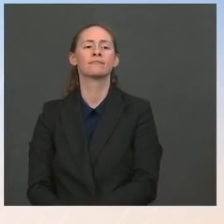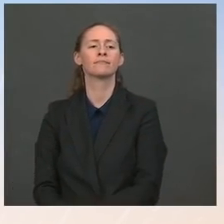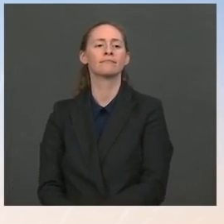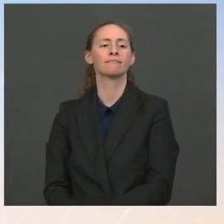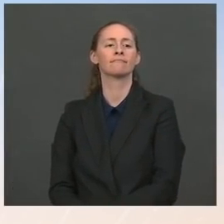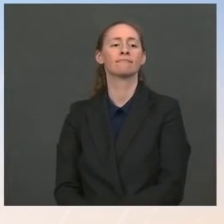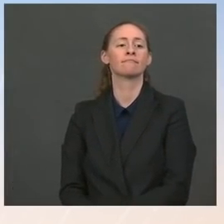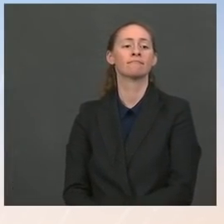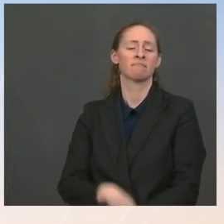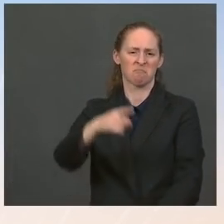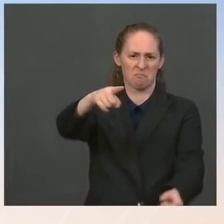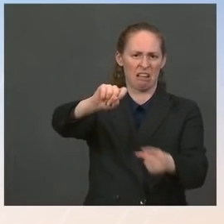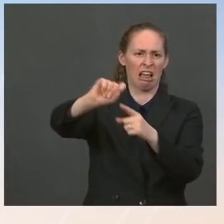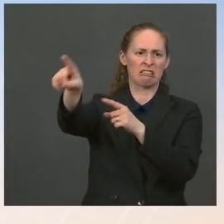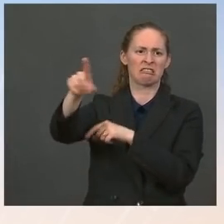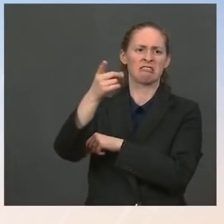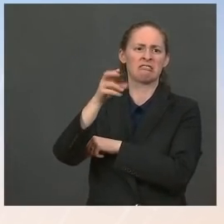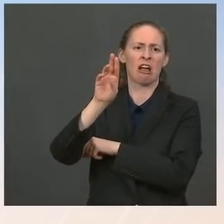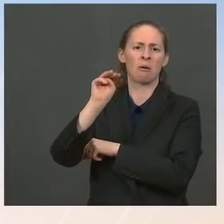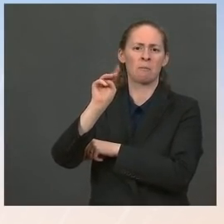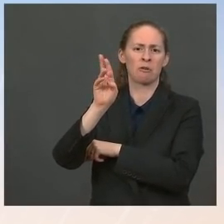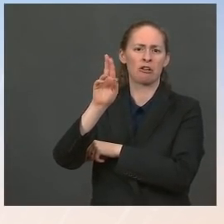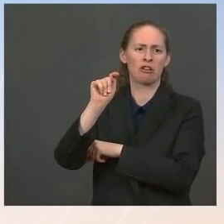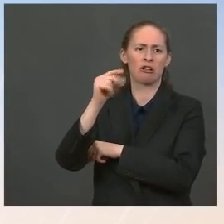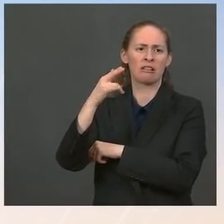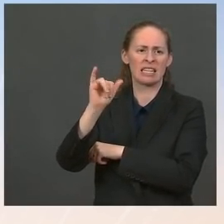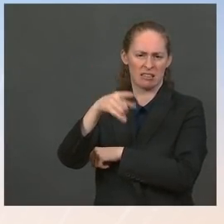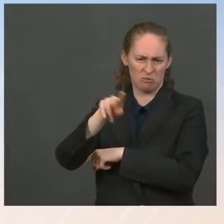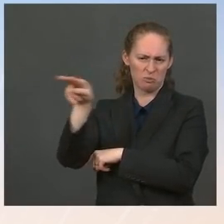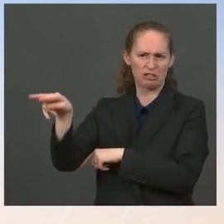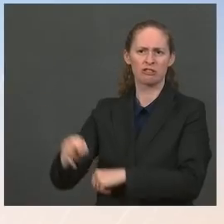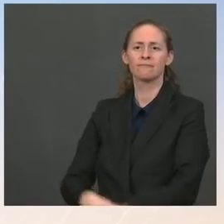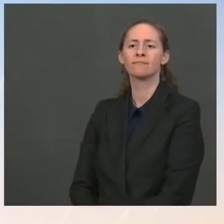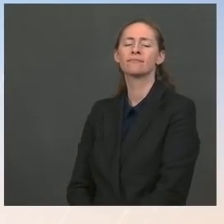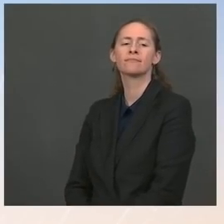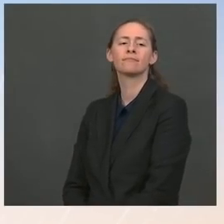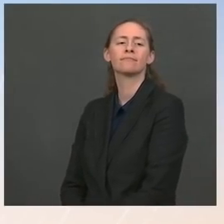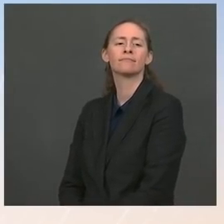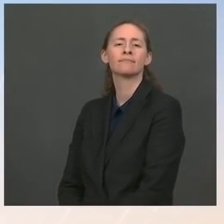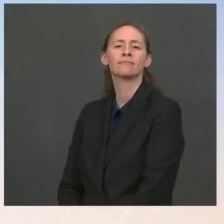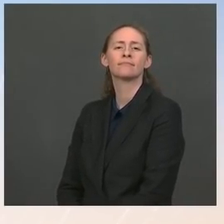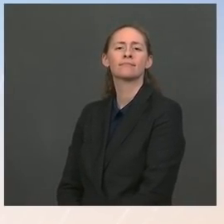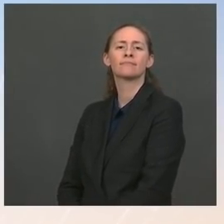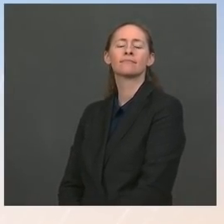and what he has said in the past on this as well. The Press: Can I follow up on a question? Can I follow up on a question -- the answer to the question